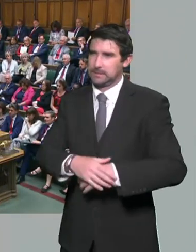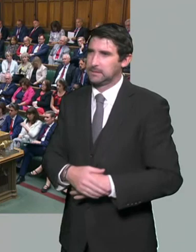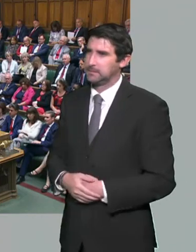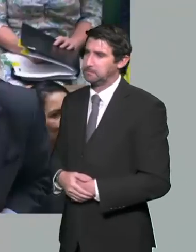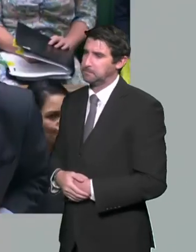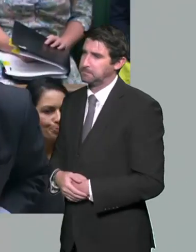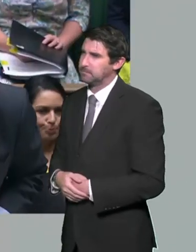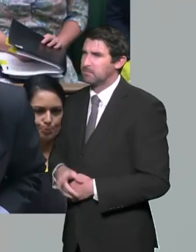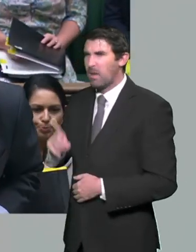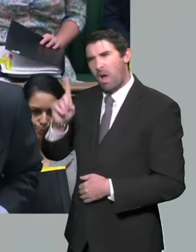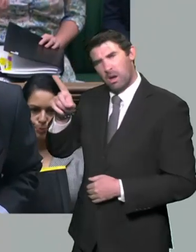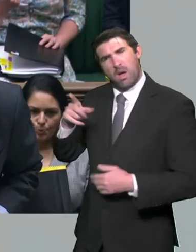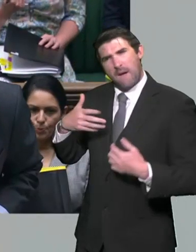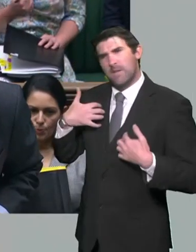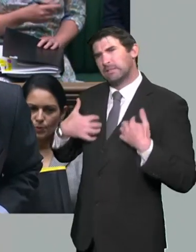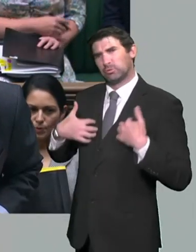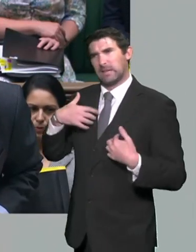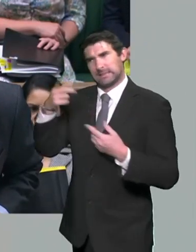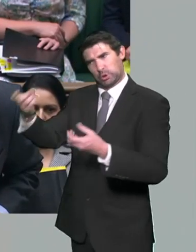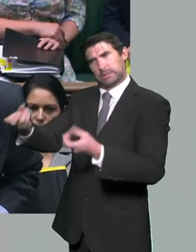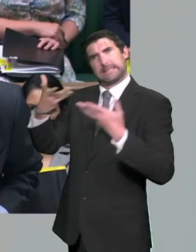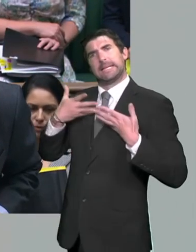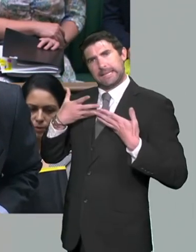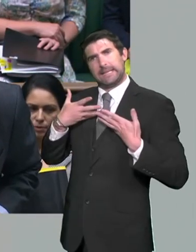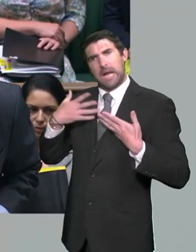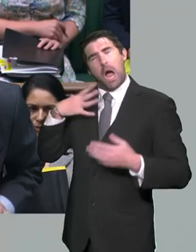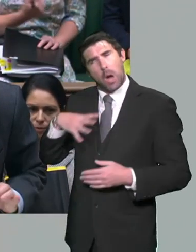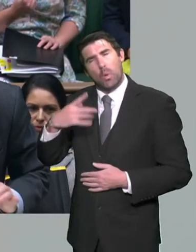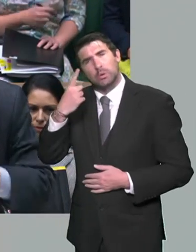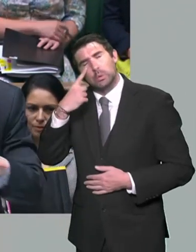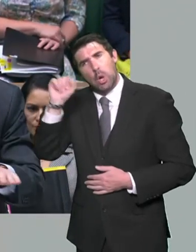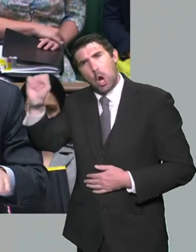Lady says, and I will look at the evidence that she has.